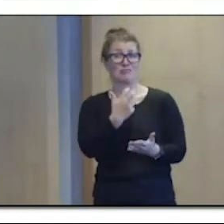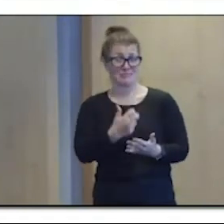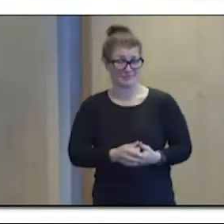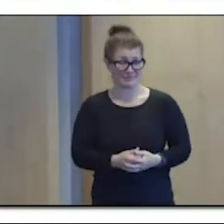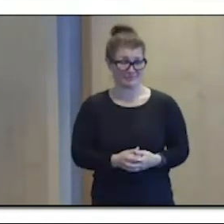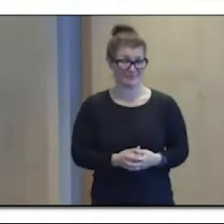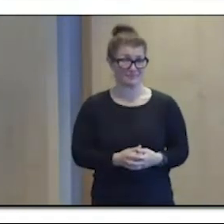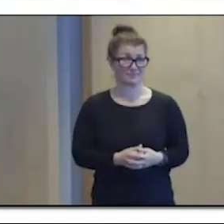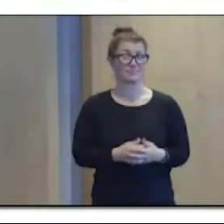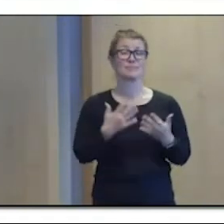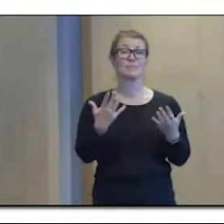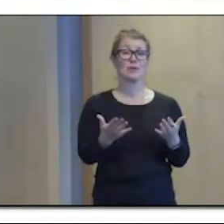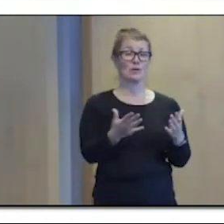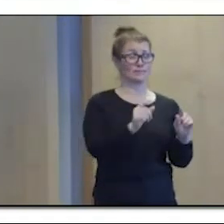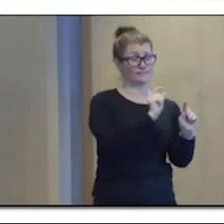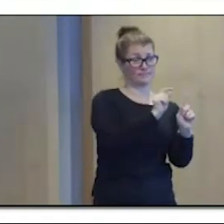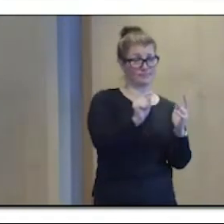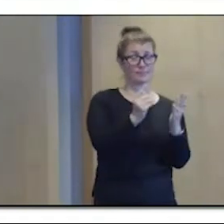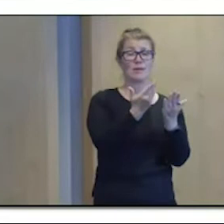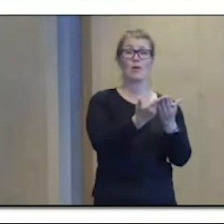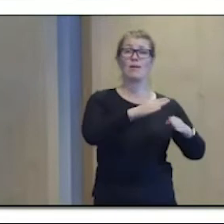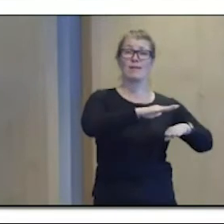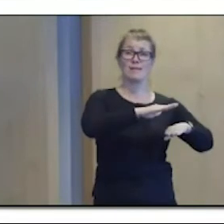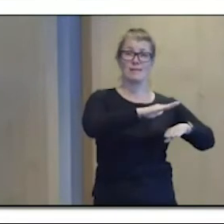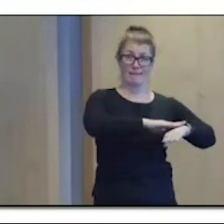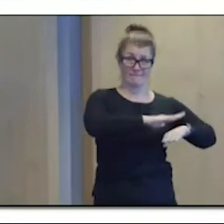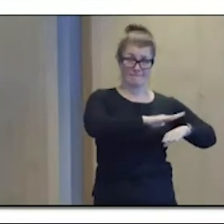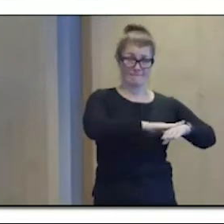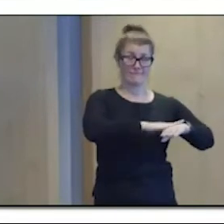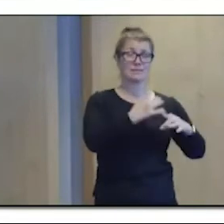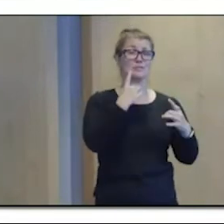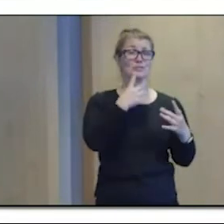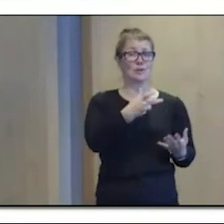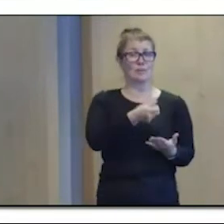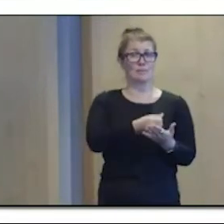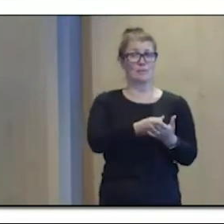the left shows frequency across the bottom which is what I was talking about with water pressure